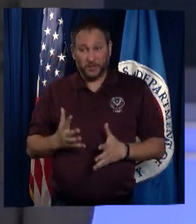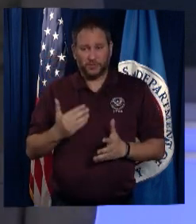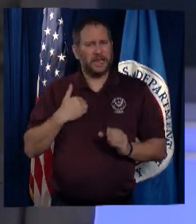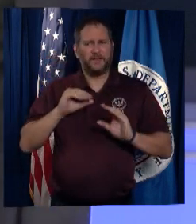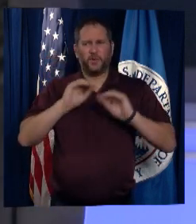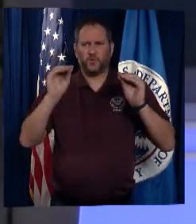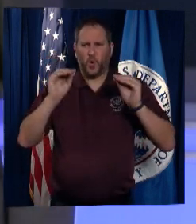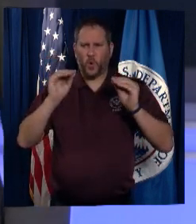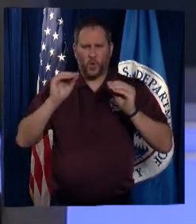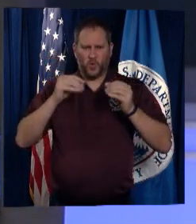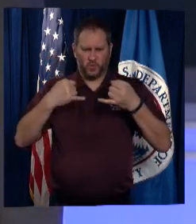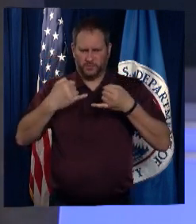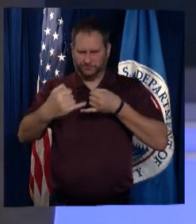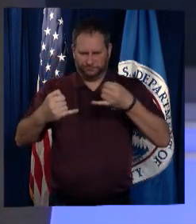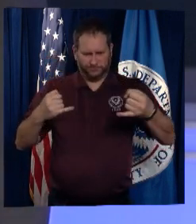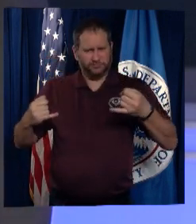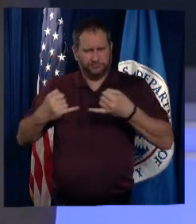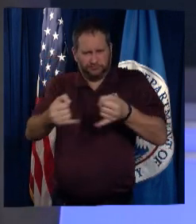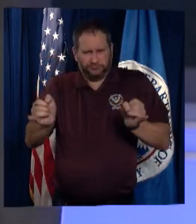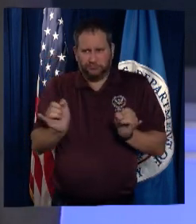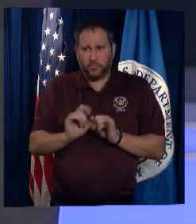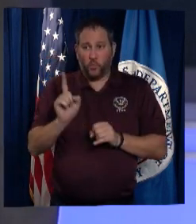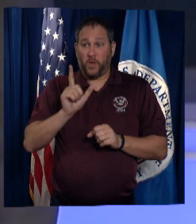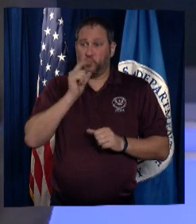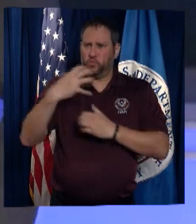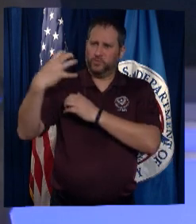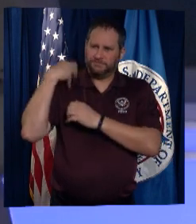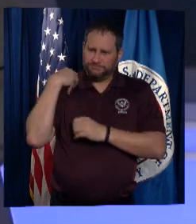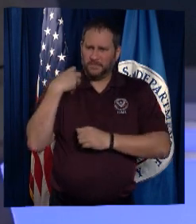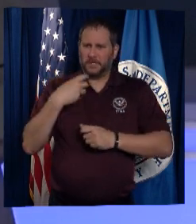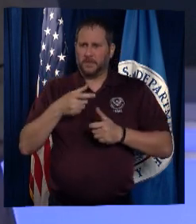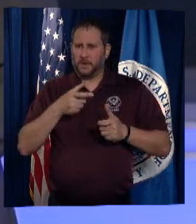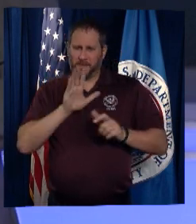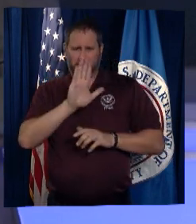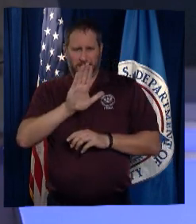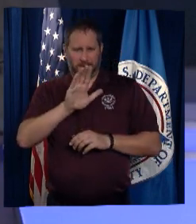fall outside of any command structure is a competitor cannot tell another